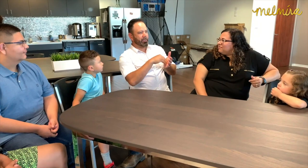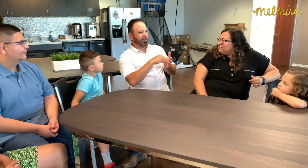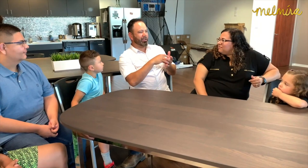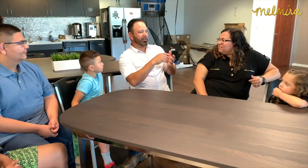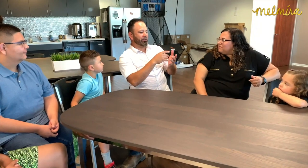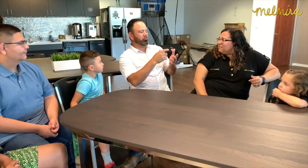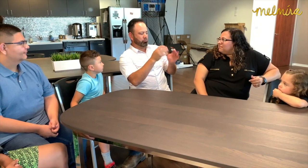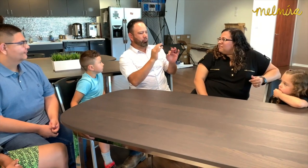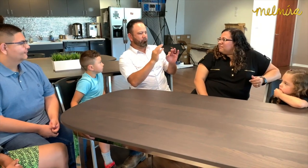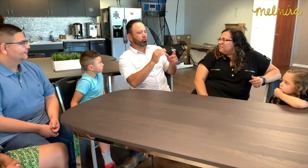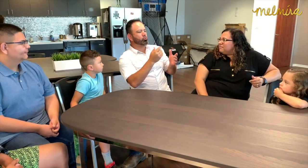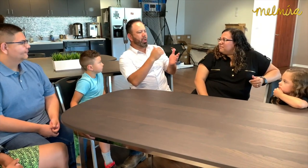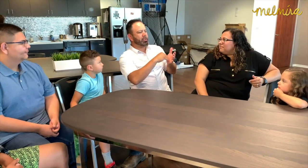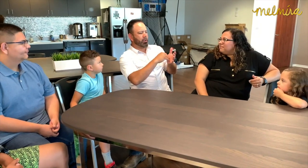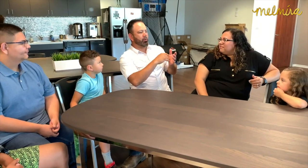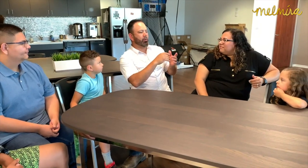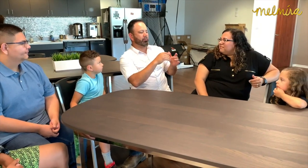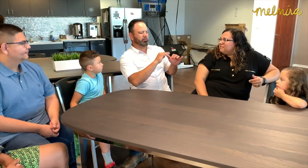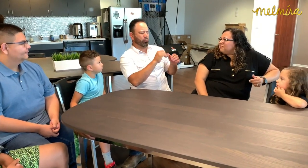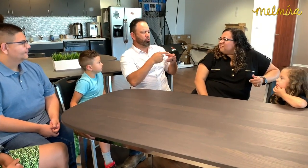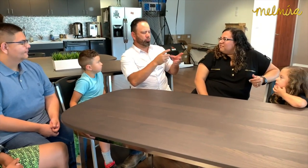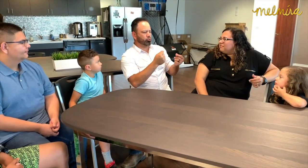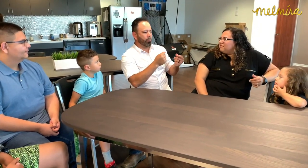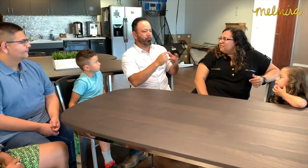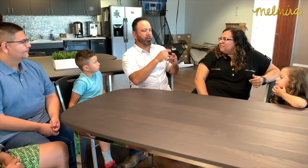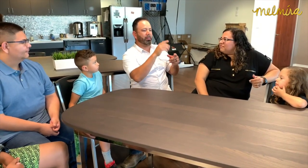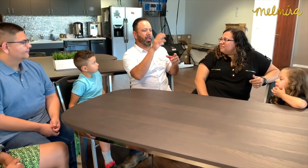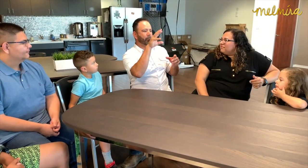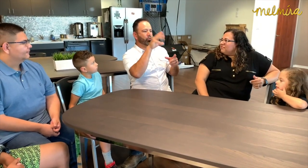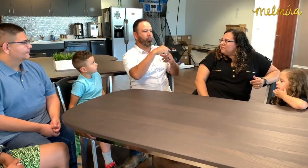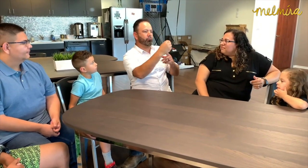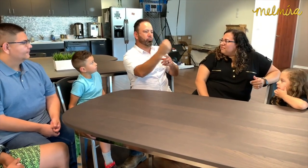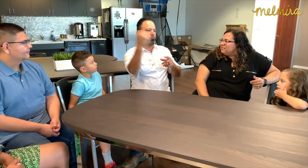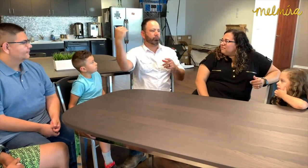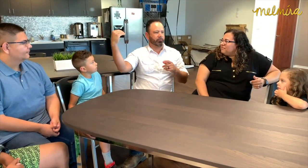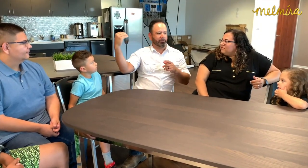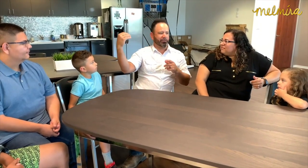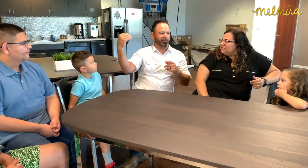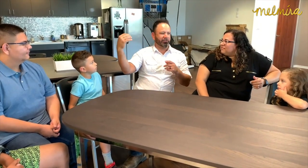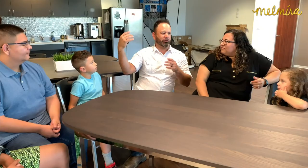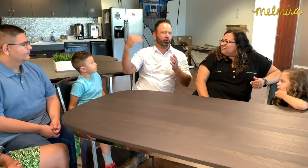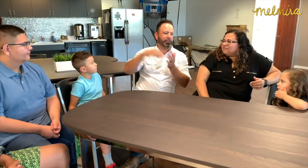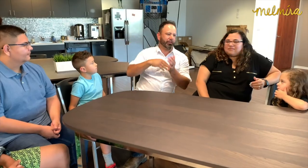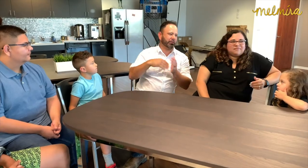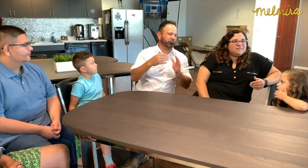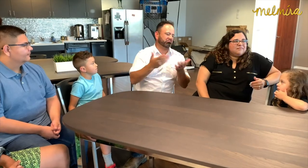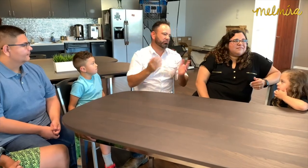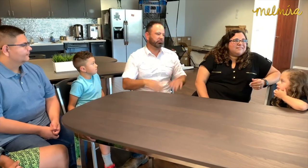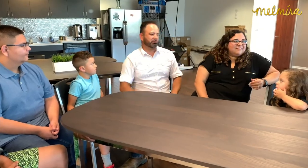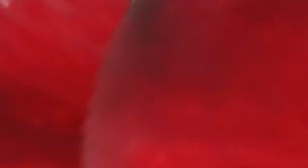We had to do same scene over and over while they adjusted their camera positions.